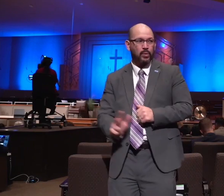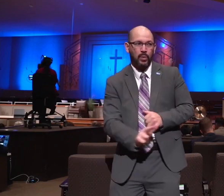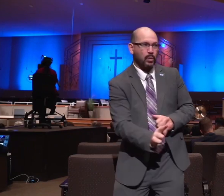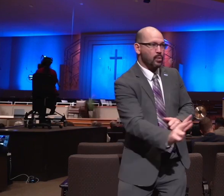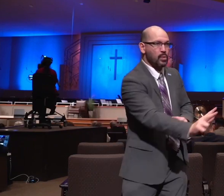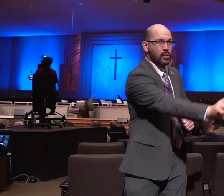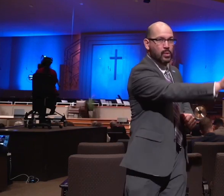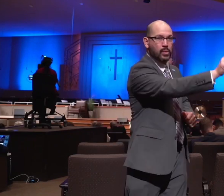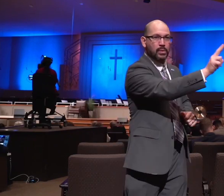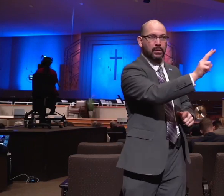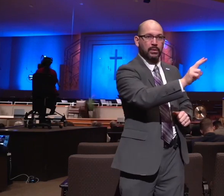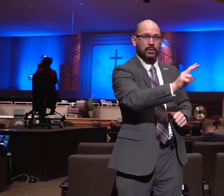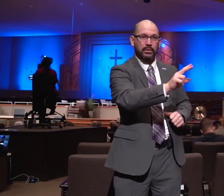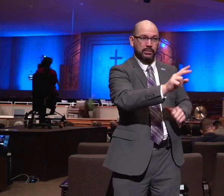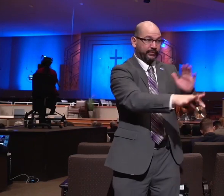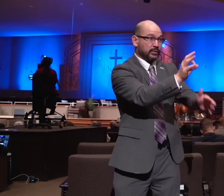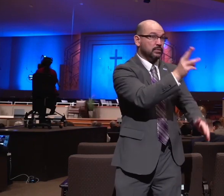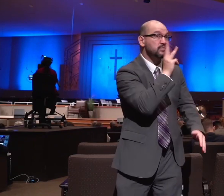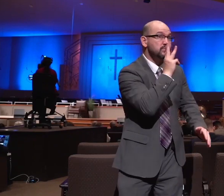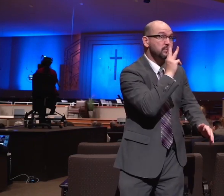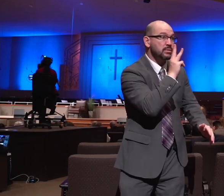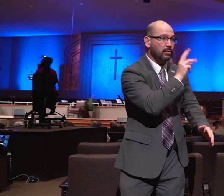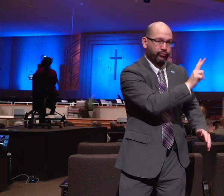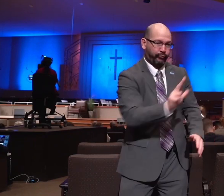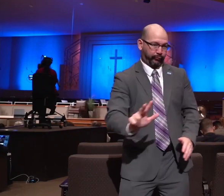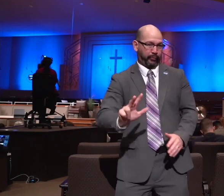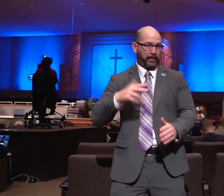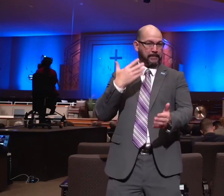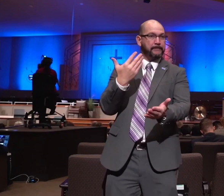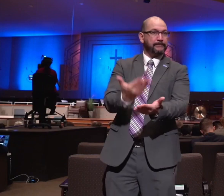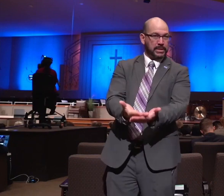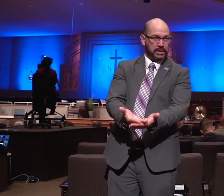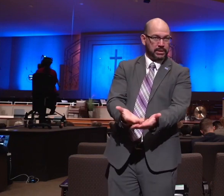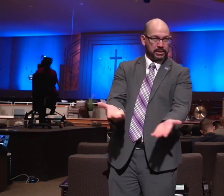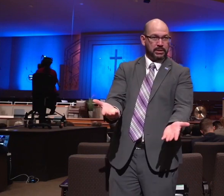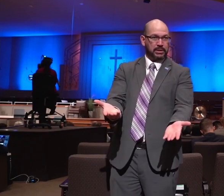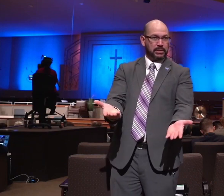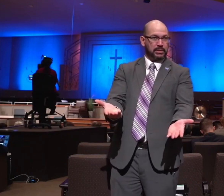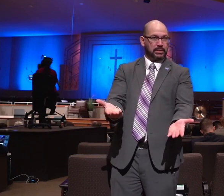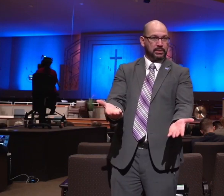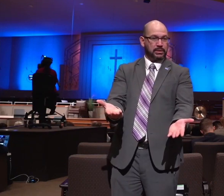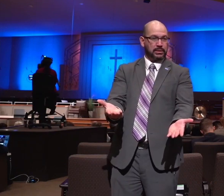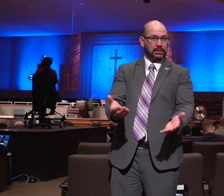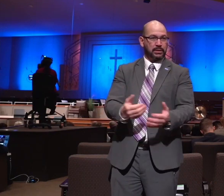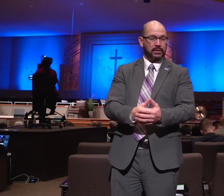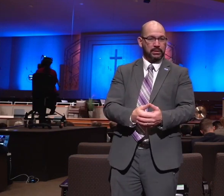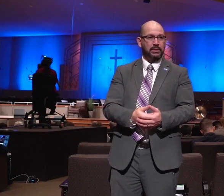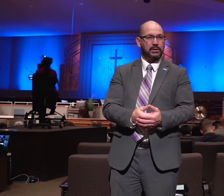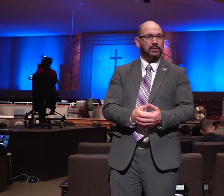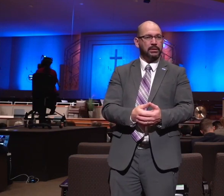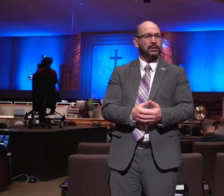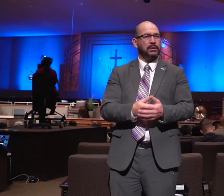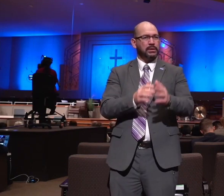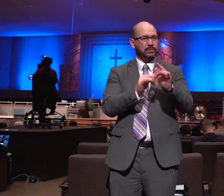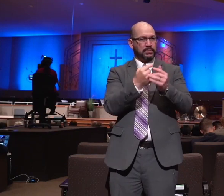water from the well and they come back but the Bible says that the well was in a